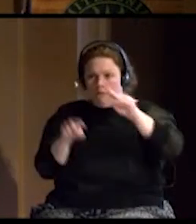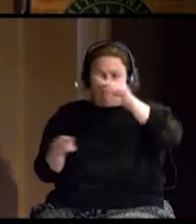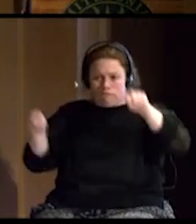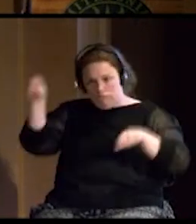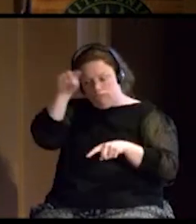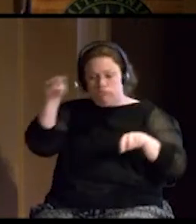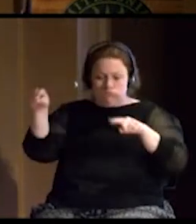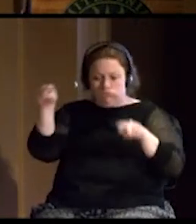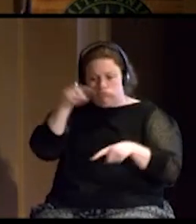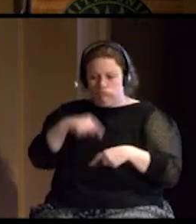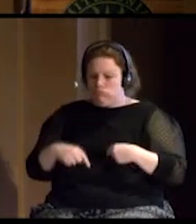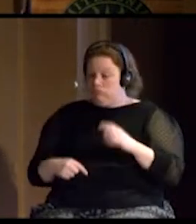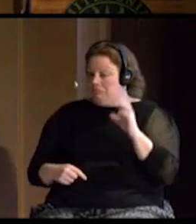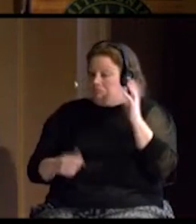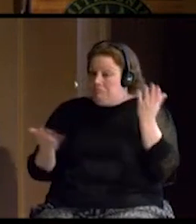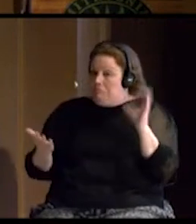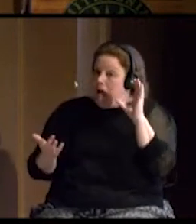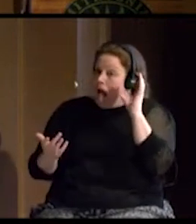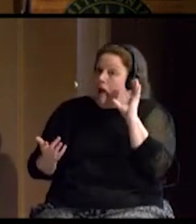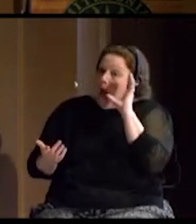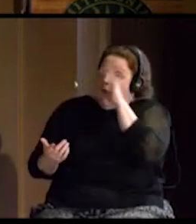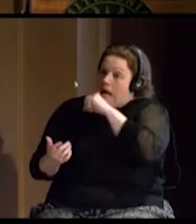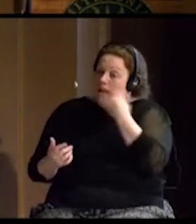So apparently no evolutionary dead end here.